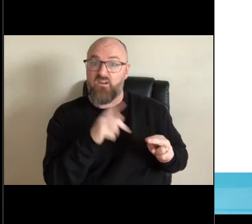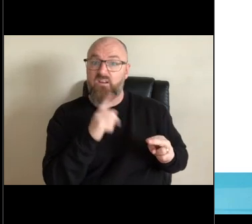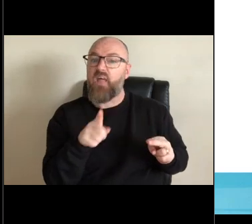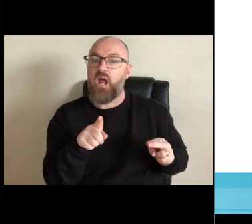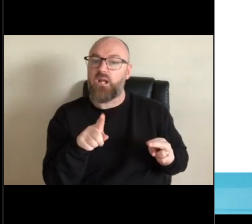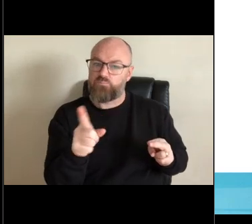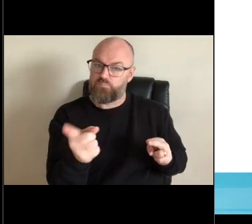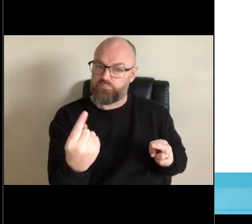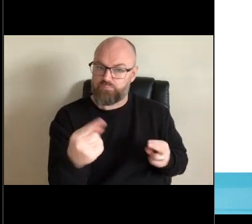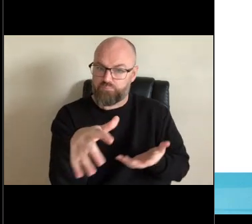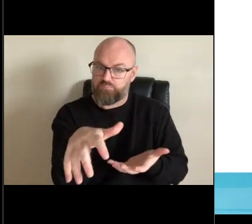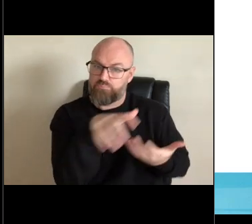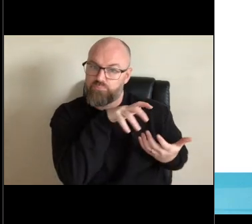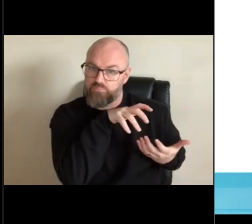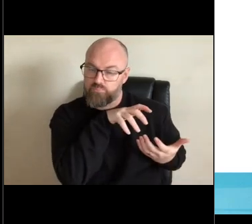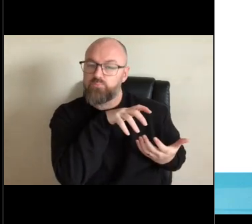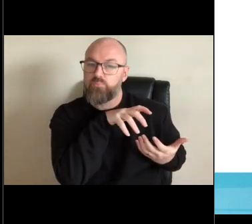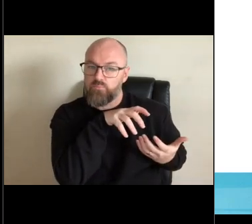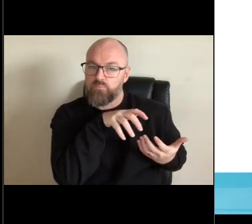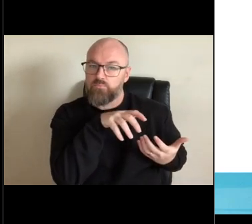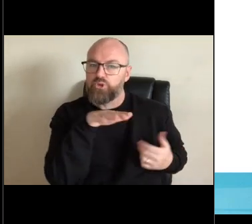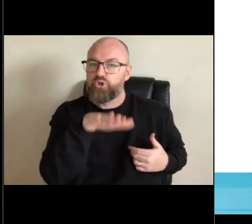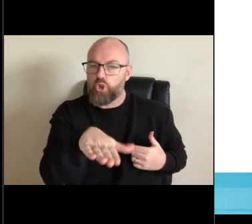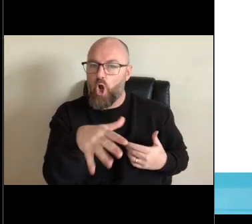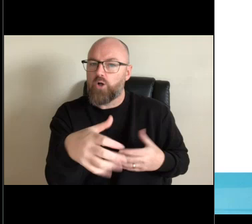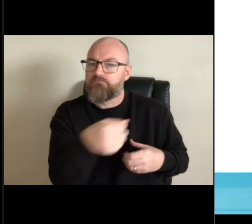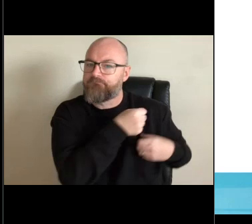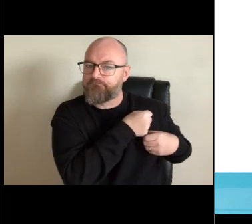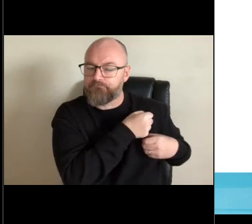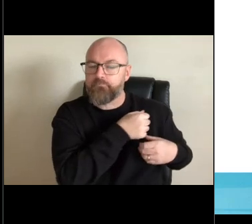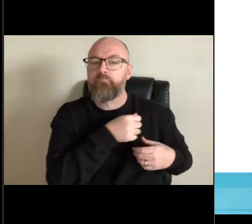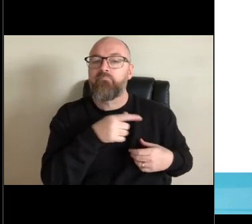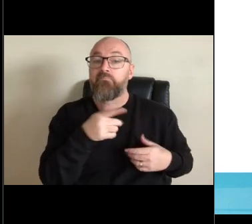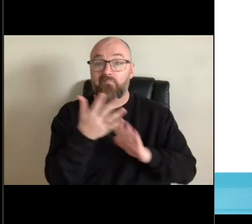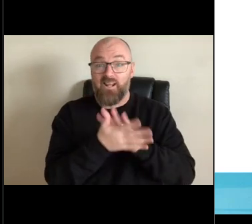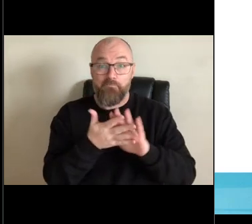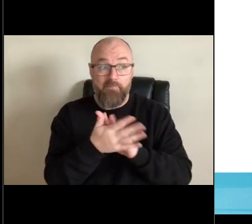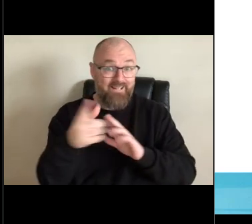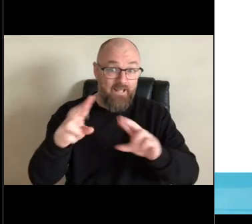the state courts so in the child protection courts then any family law proceedings um